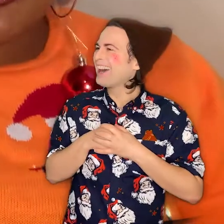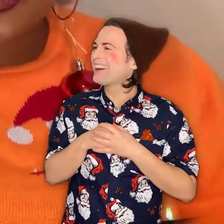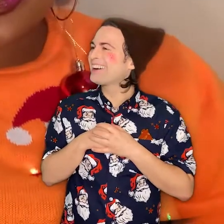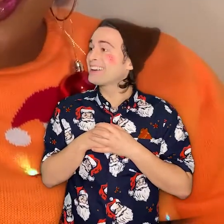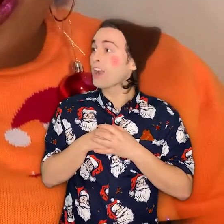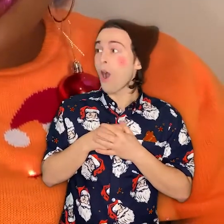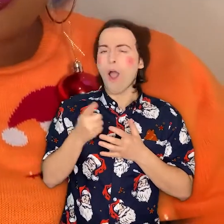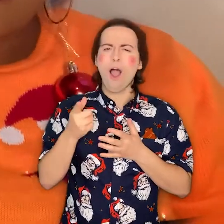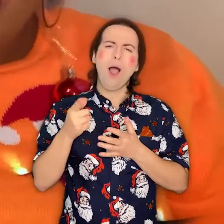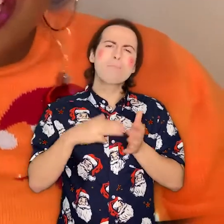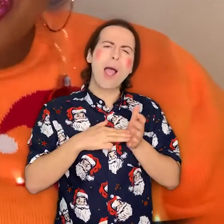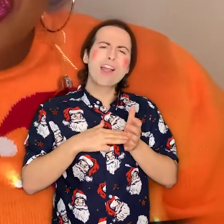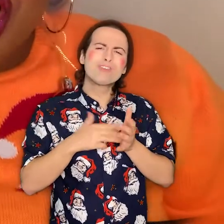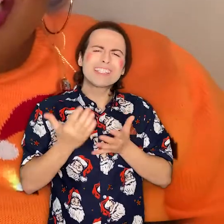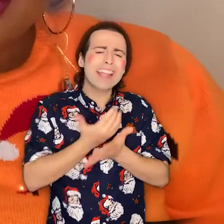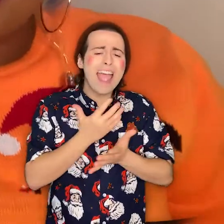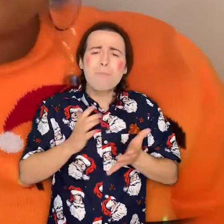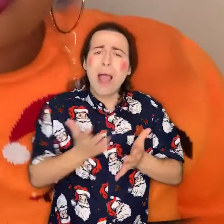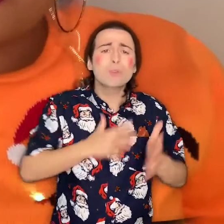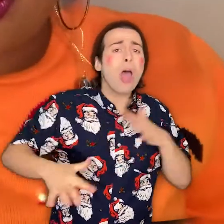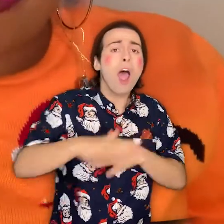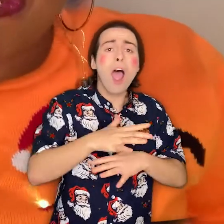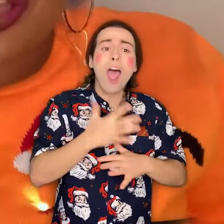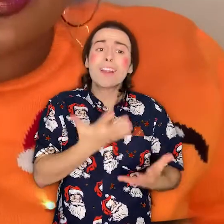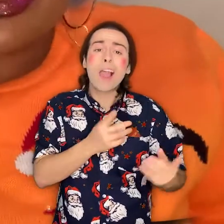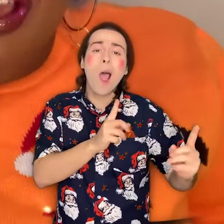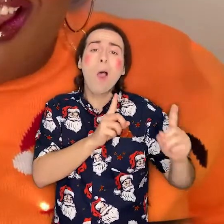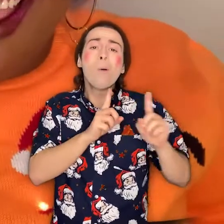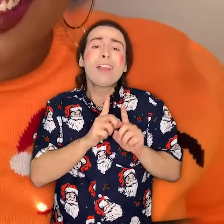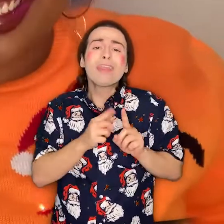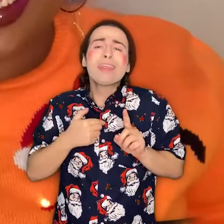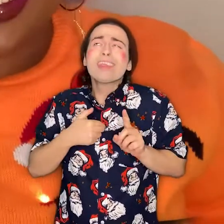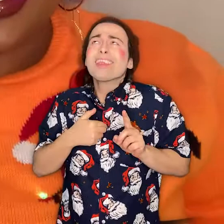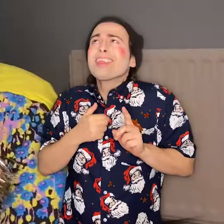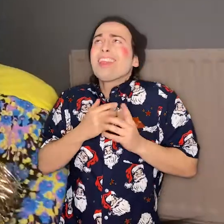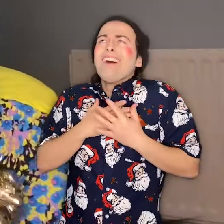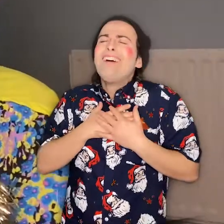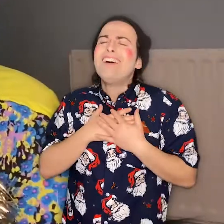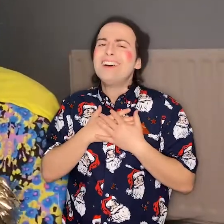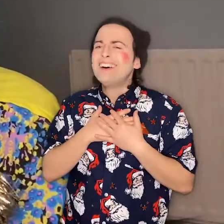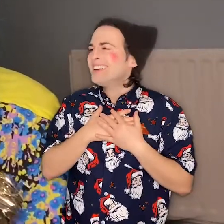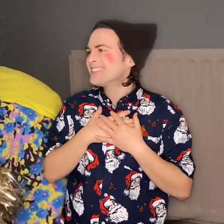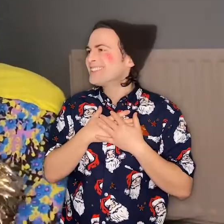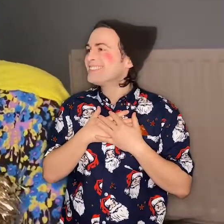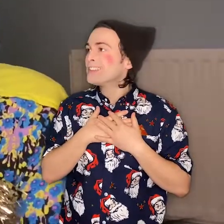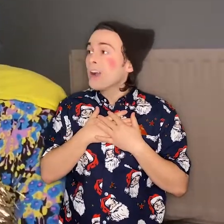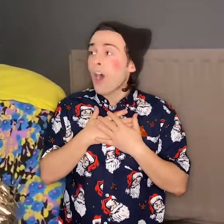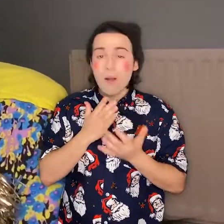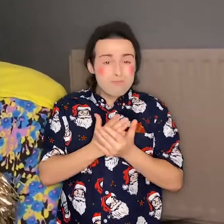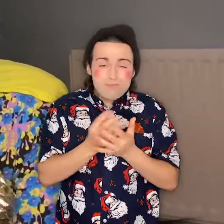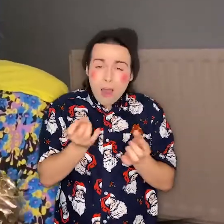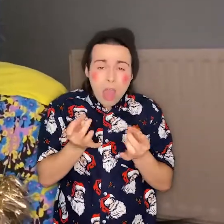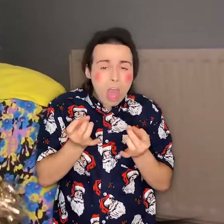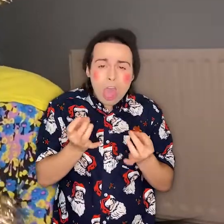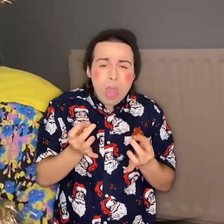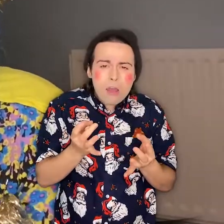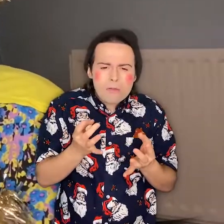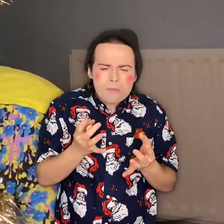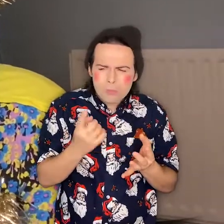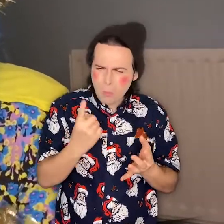Cyndi - Wind saved us all in Pantoland and won our Buttons heart. Margaret - And who'd have thought that all it took, was one big giant